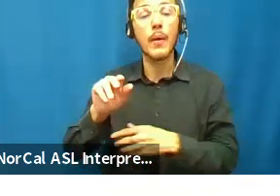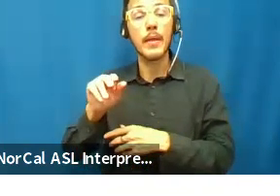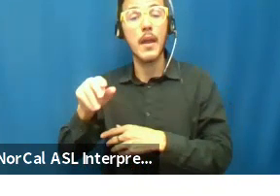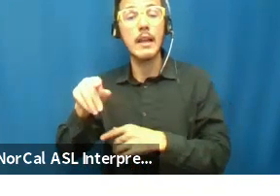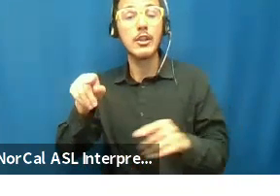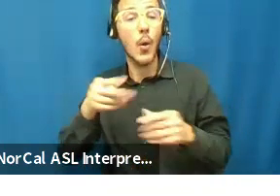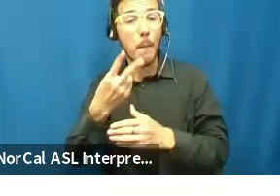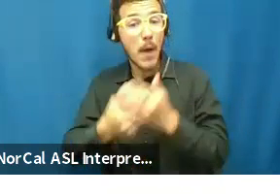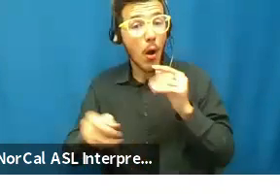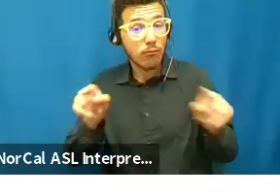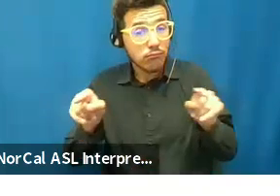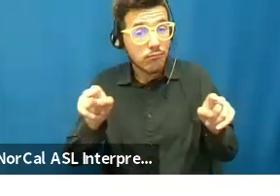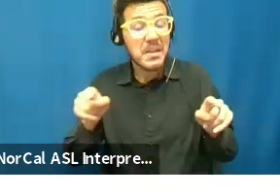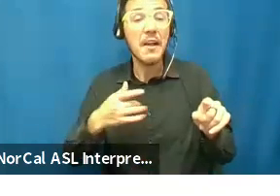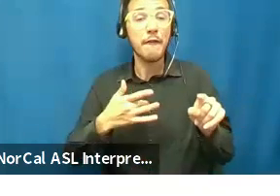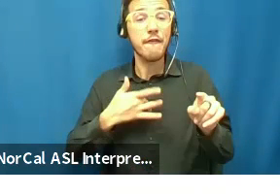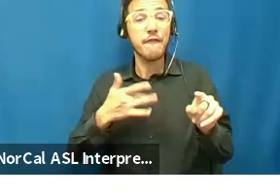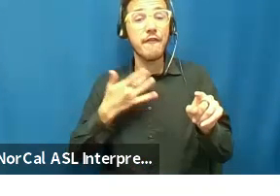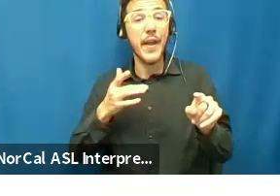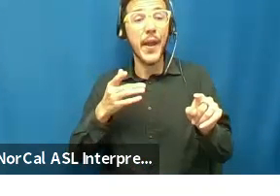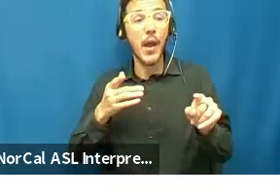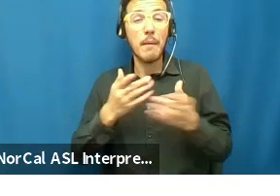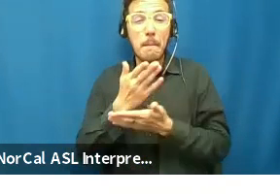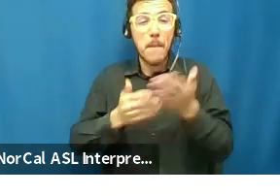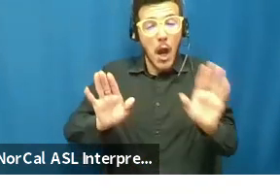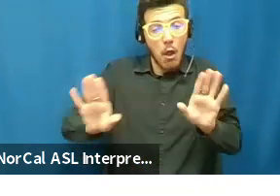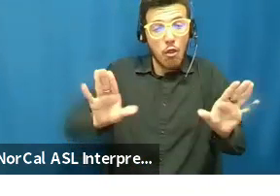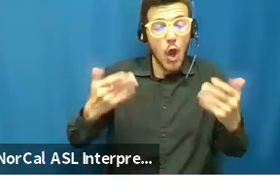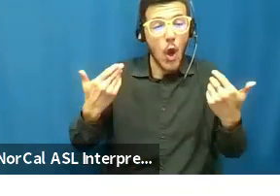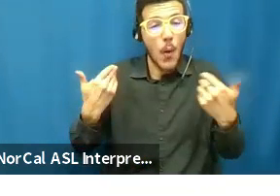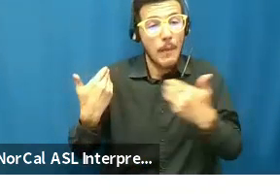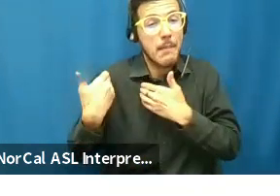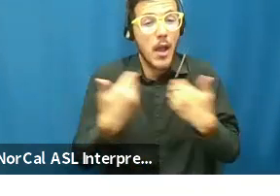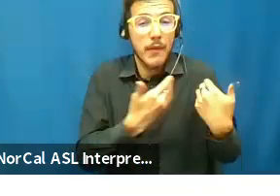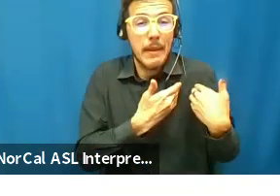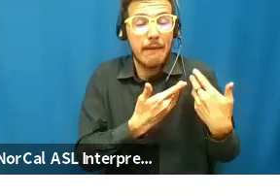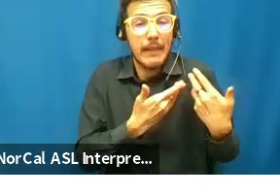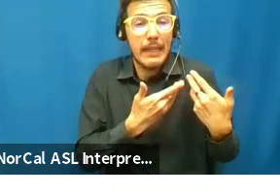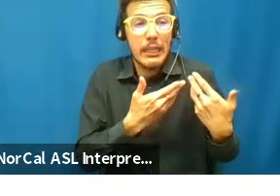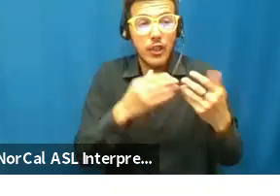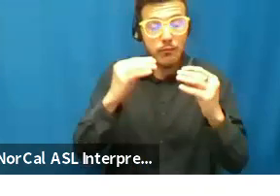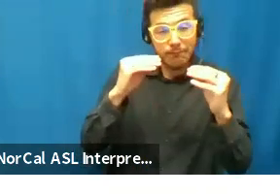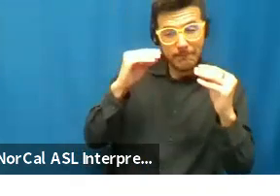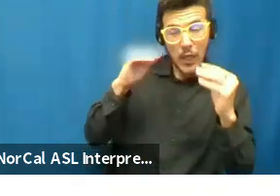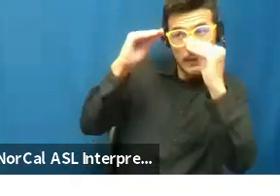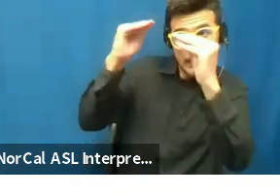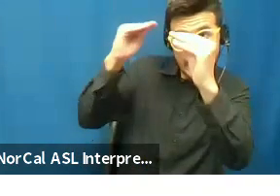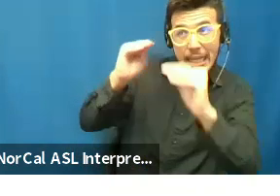then felt it was partly their responsibility to try to educate their leadership about the